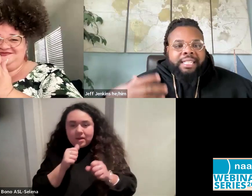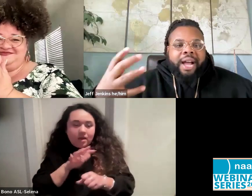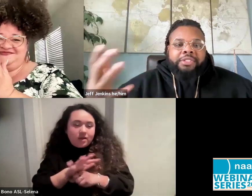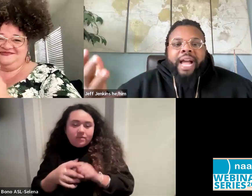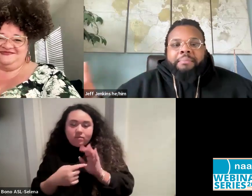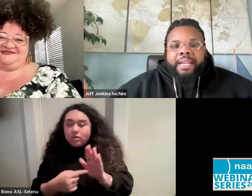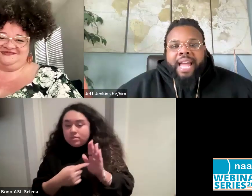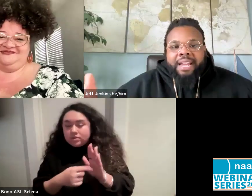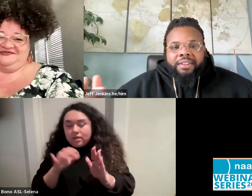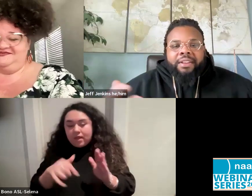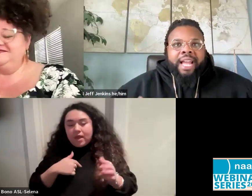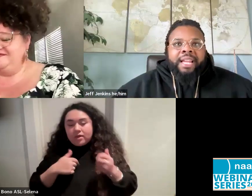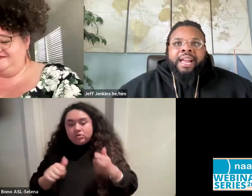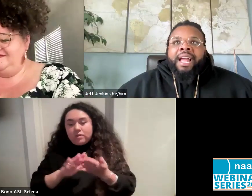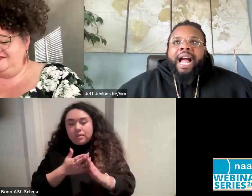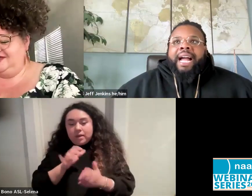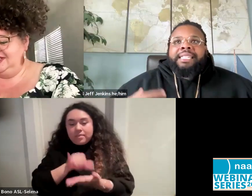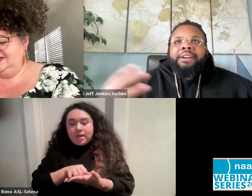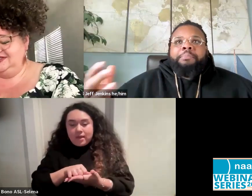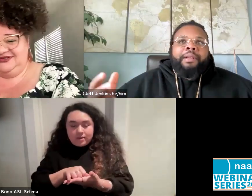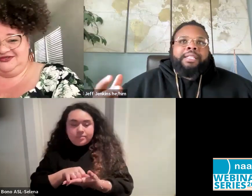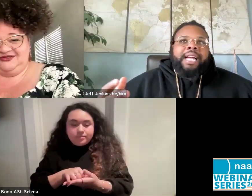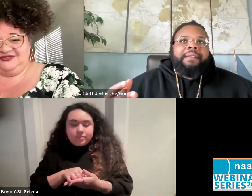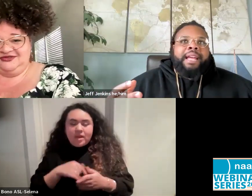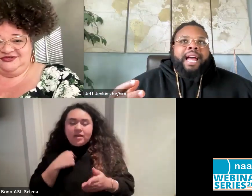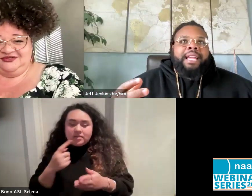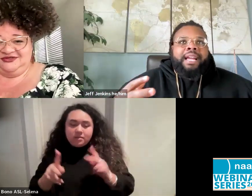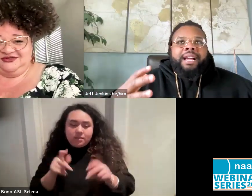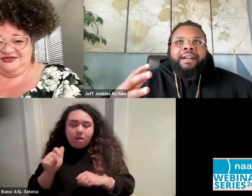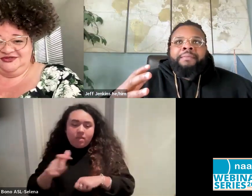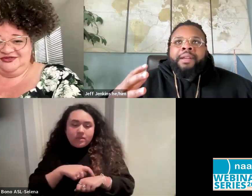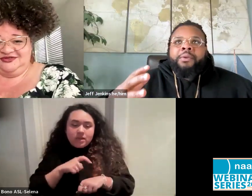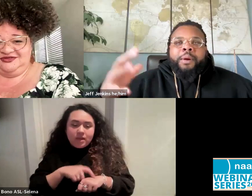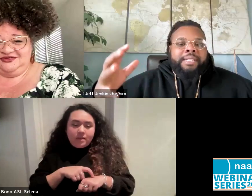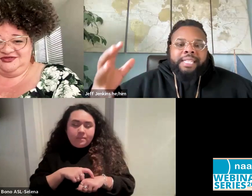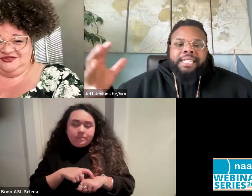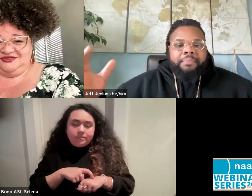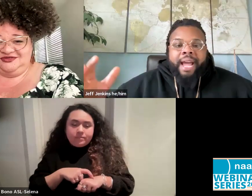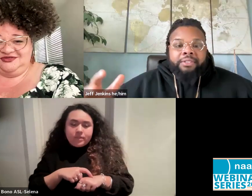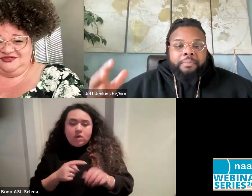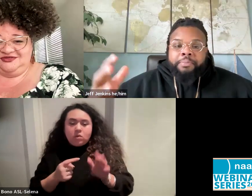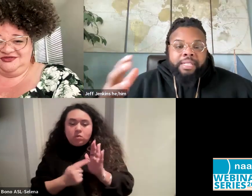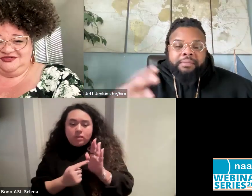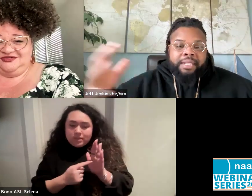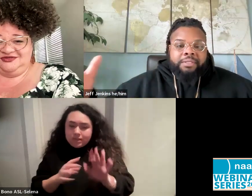So I try to be that, you know, like I tell people all the time that like, representation matters when people see themselves